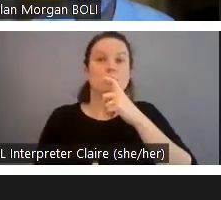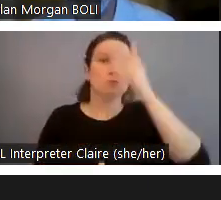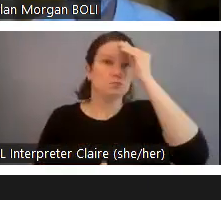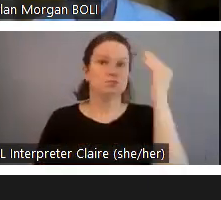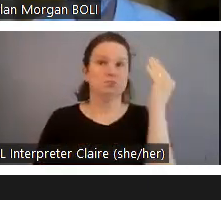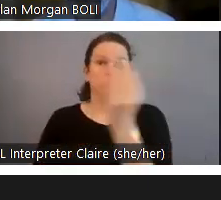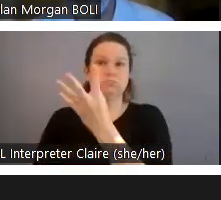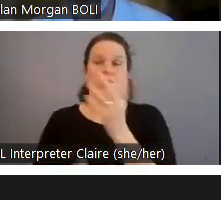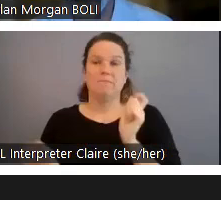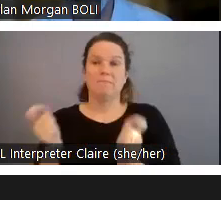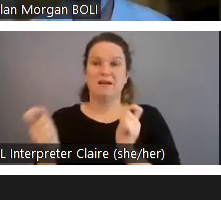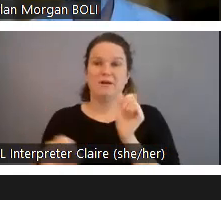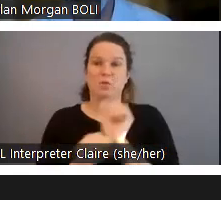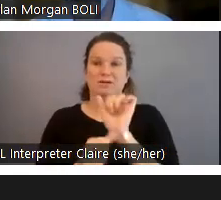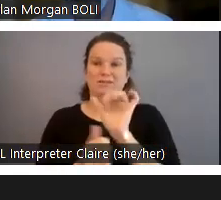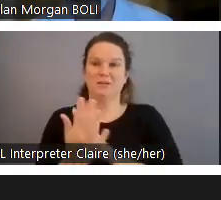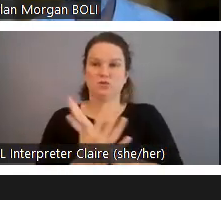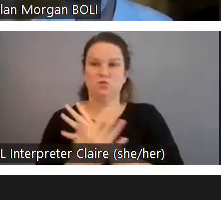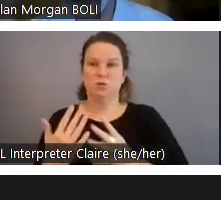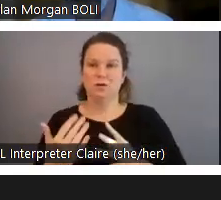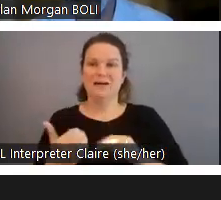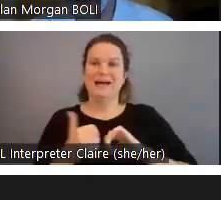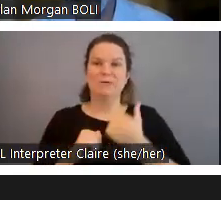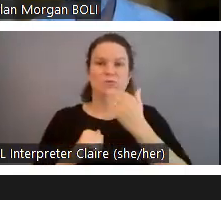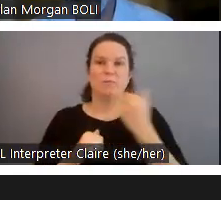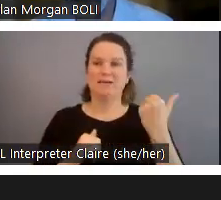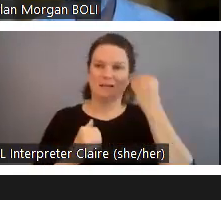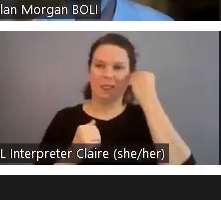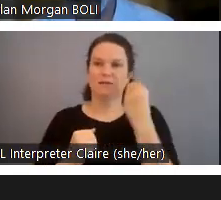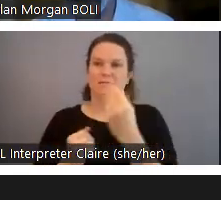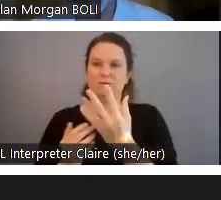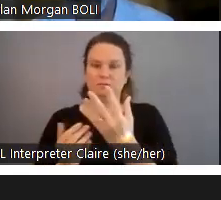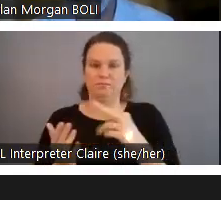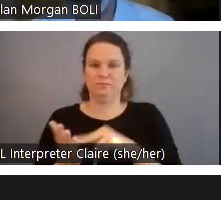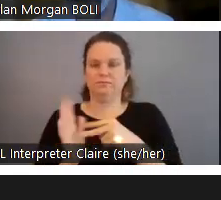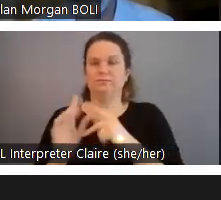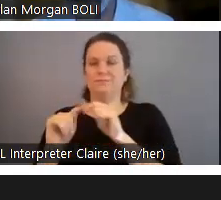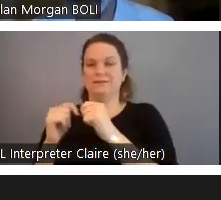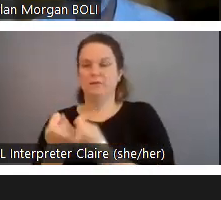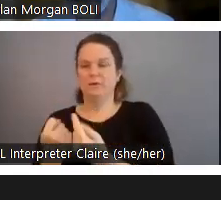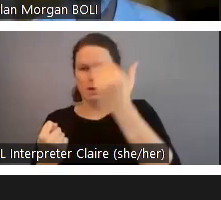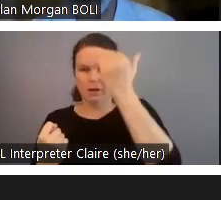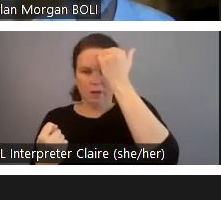work schedule, and how is that best communicated to both allow your team to